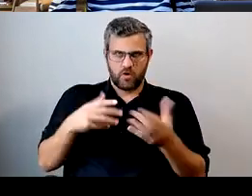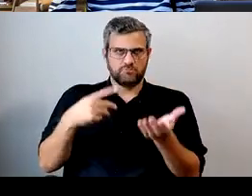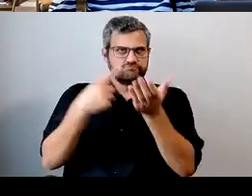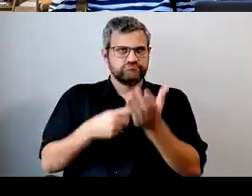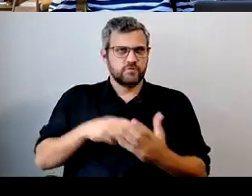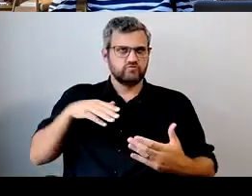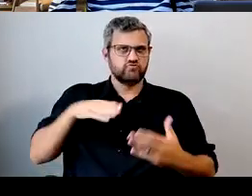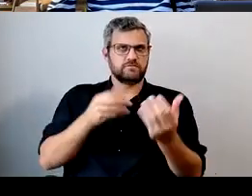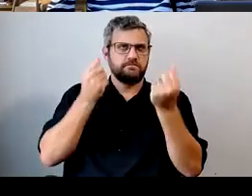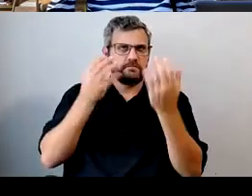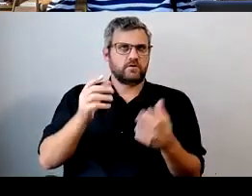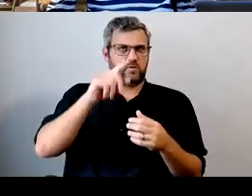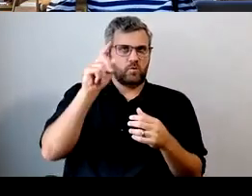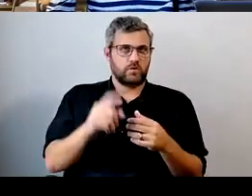I apologize if we missed them.